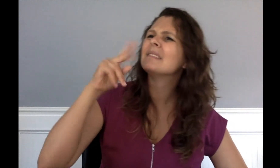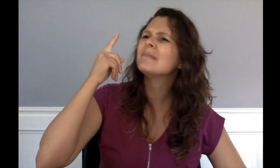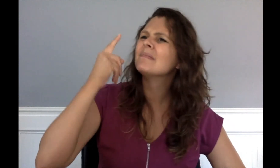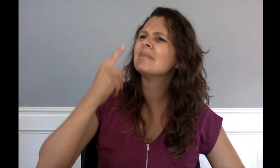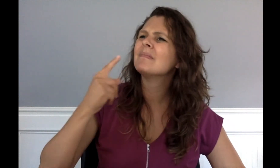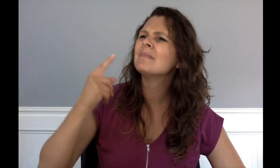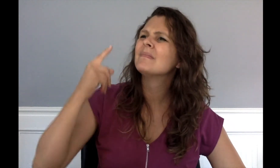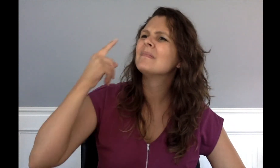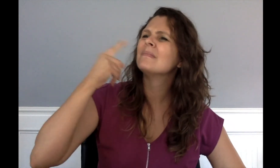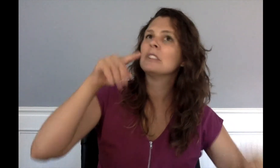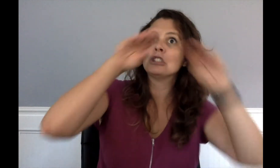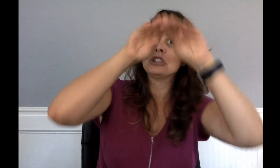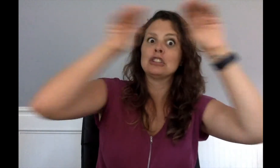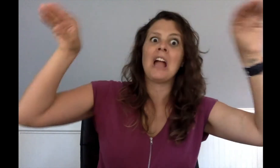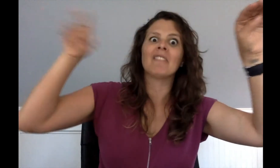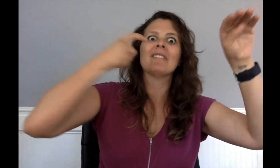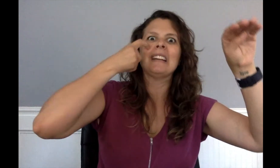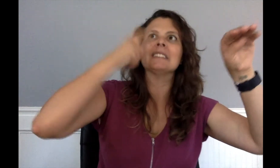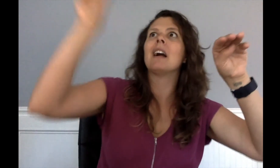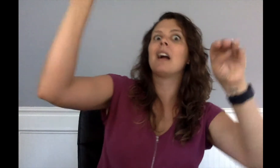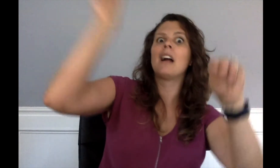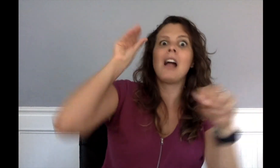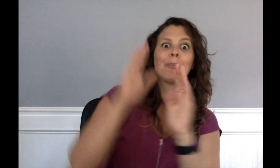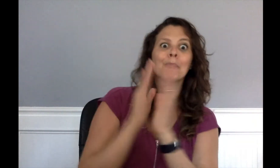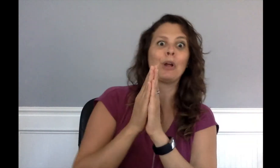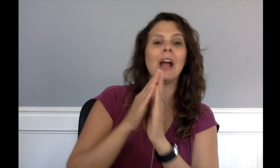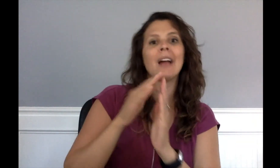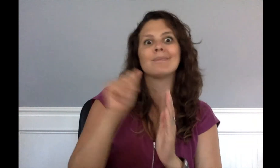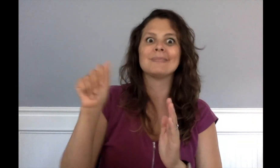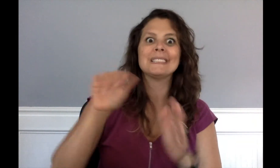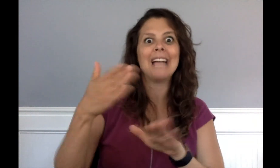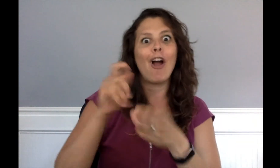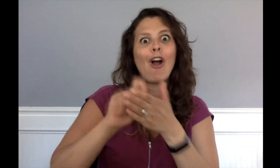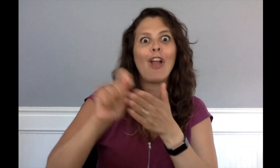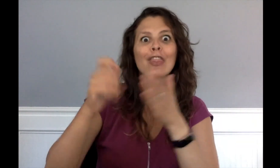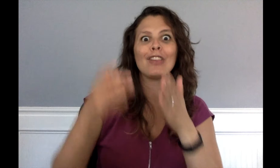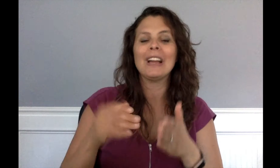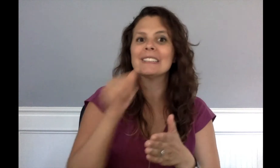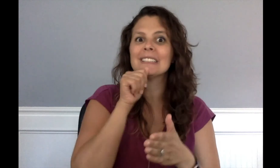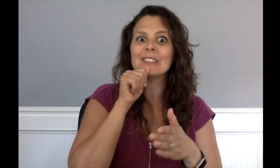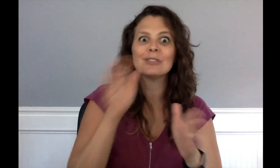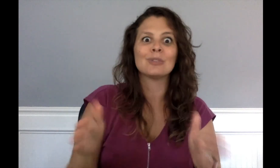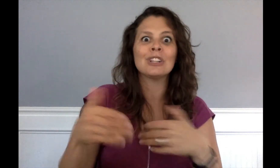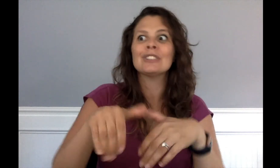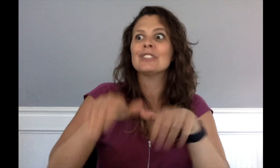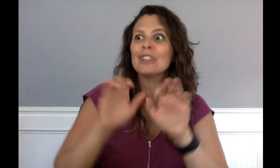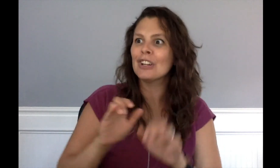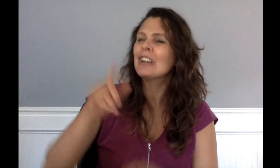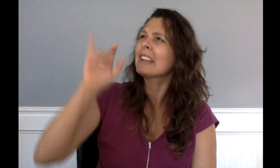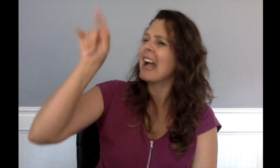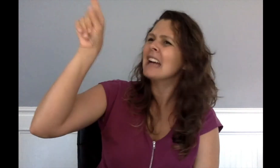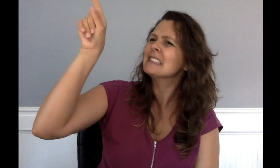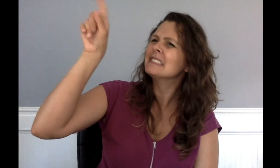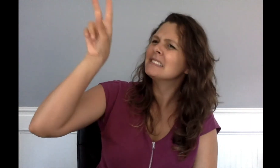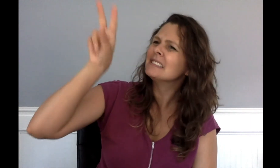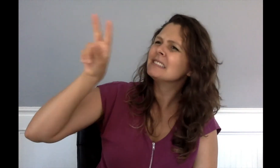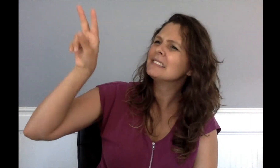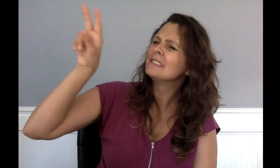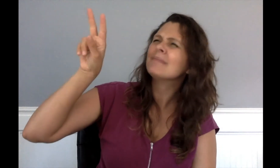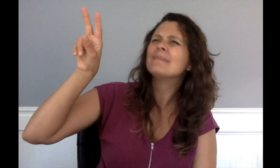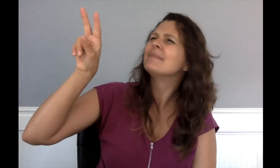from which she had taken 'A Dead Author and Her Secret Treasure.'